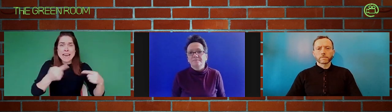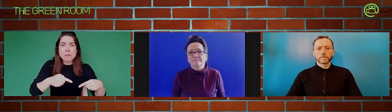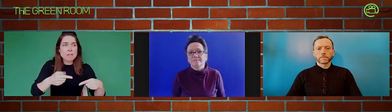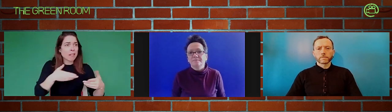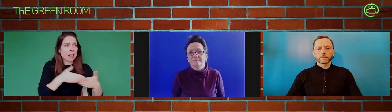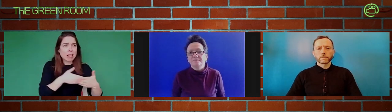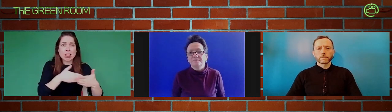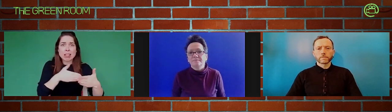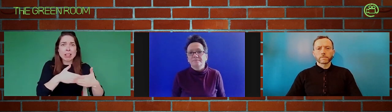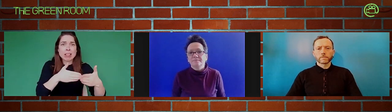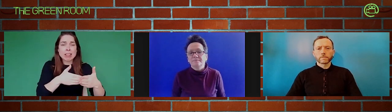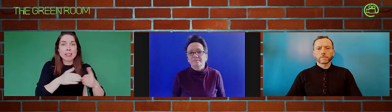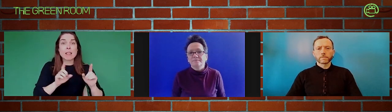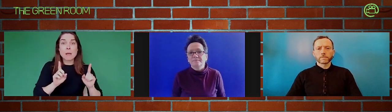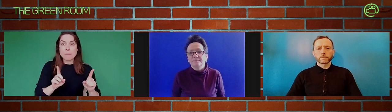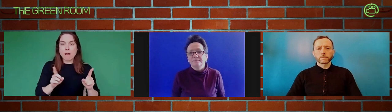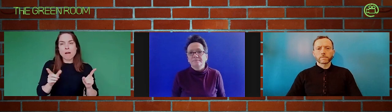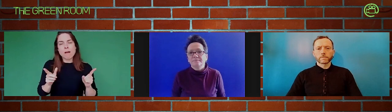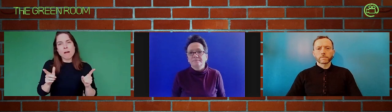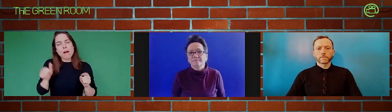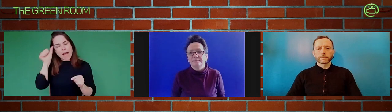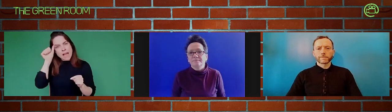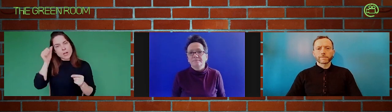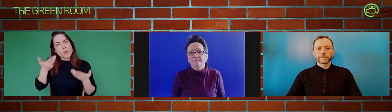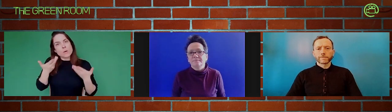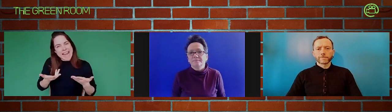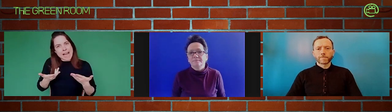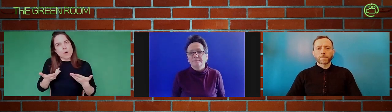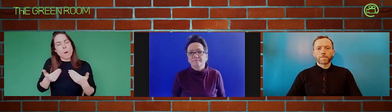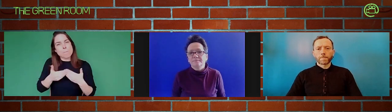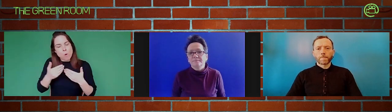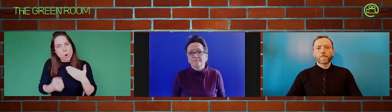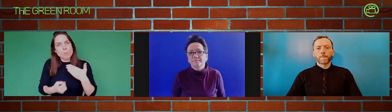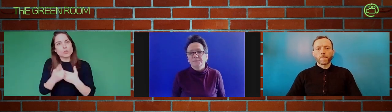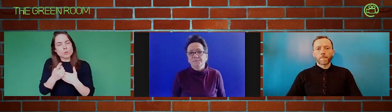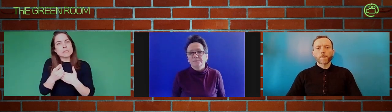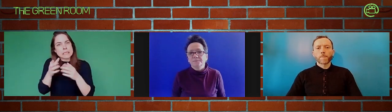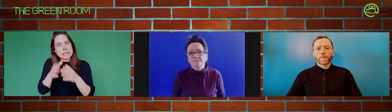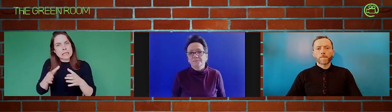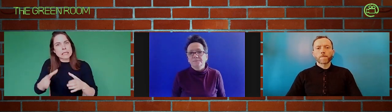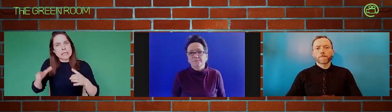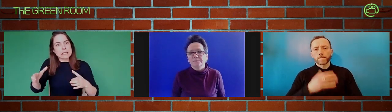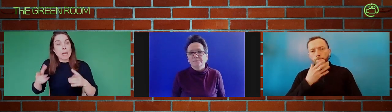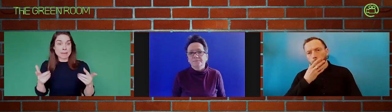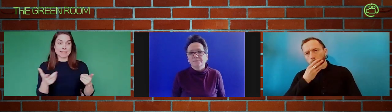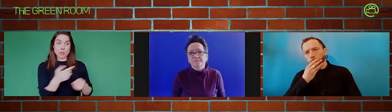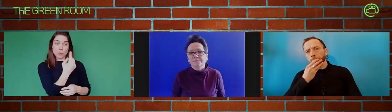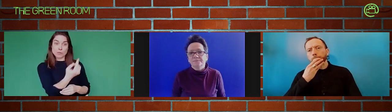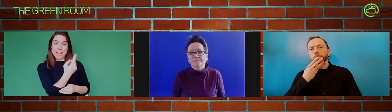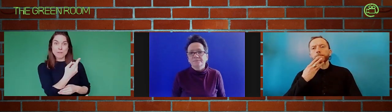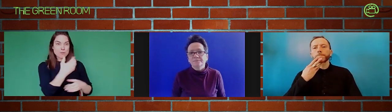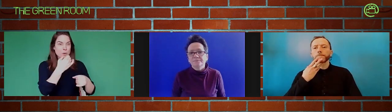doing courses I know that you or opportunities. You're currently working with Graeae for example and